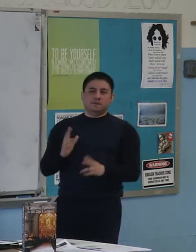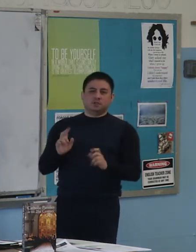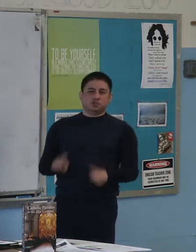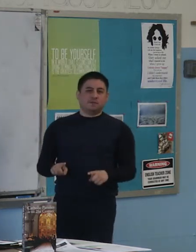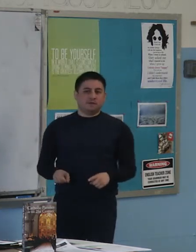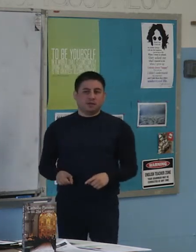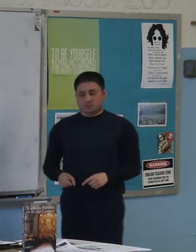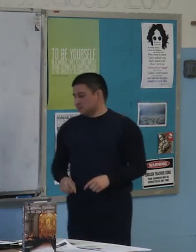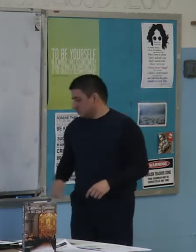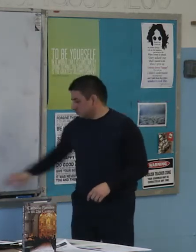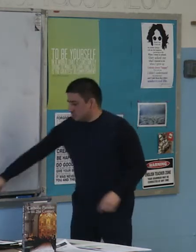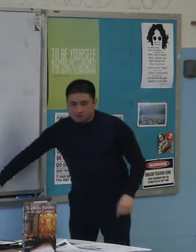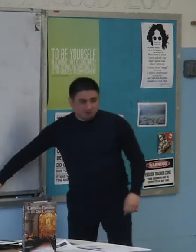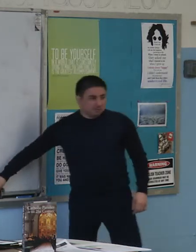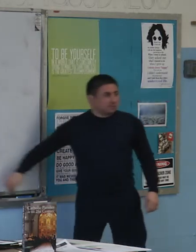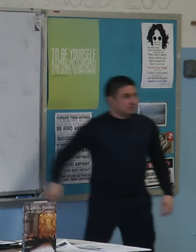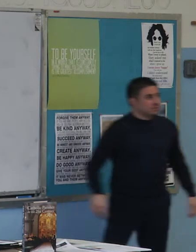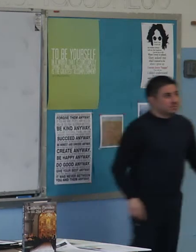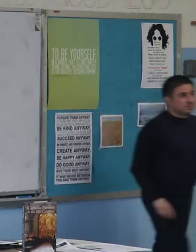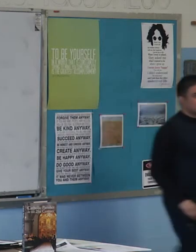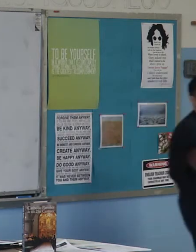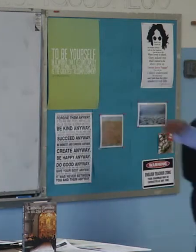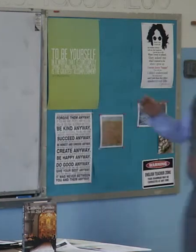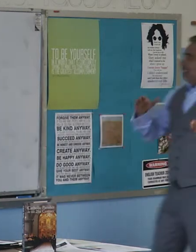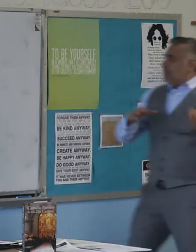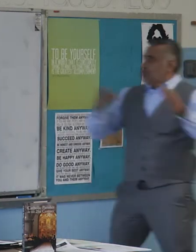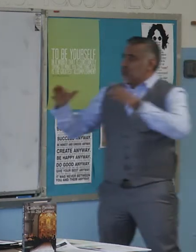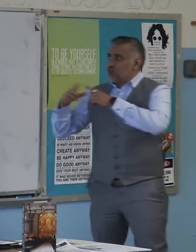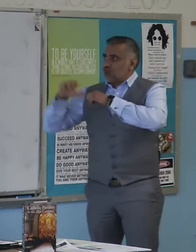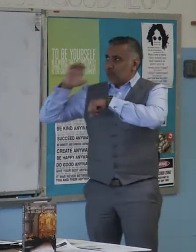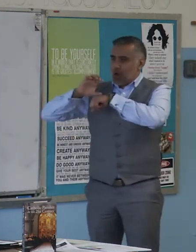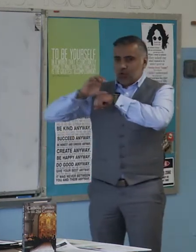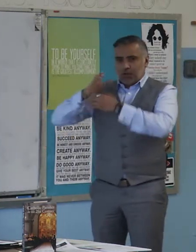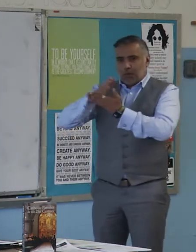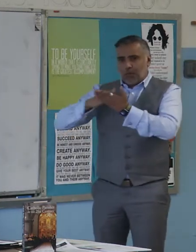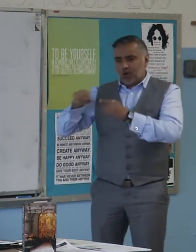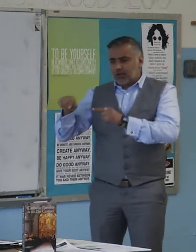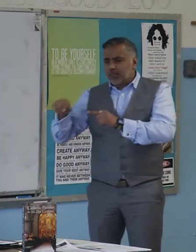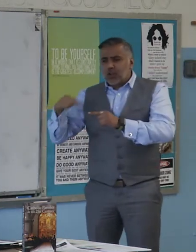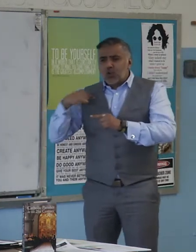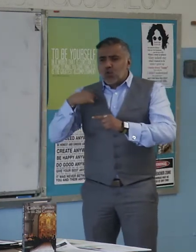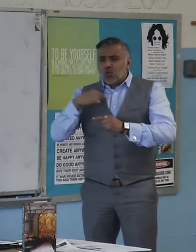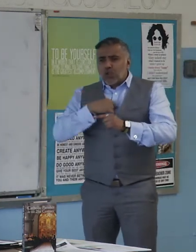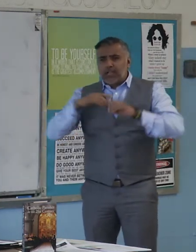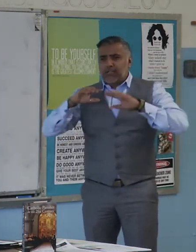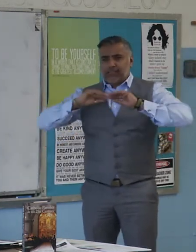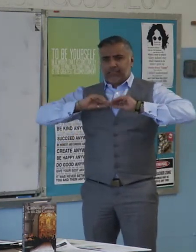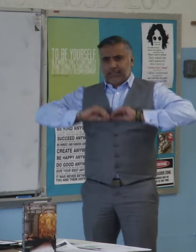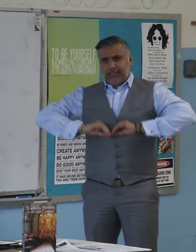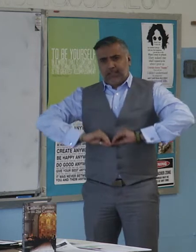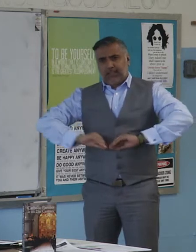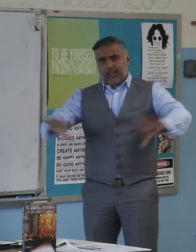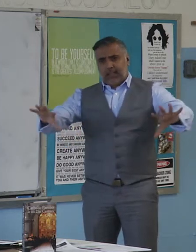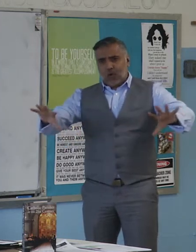think you may find a little more engaging. We sent this out to a selection